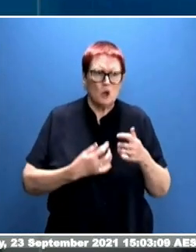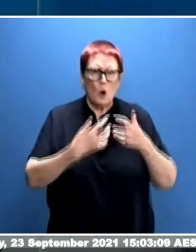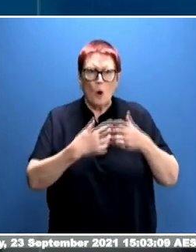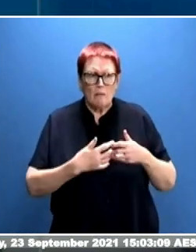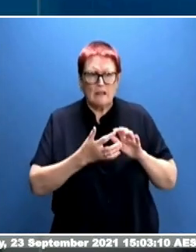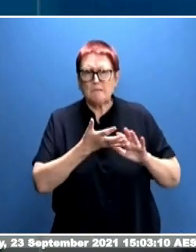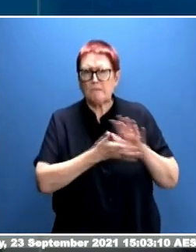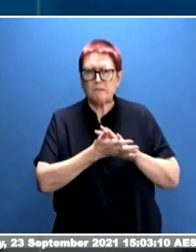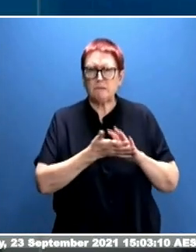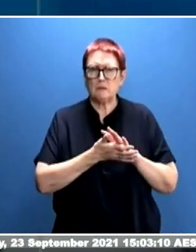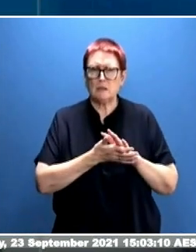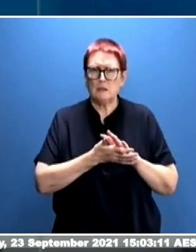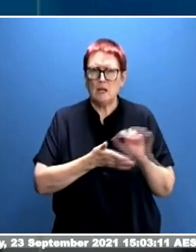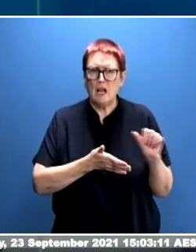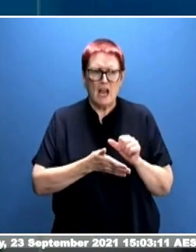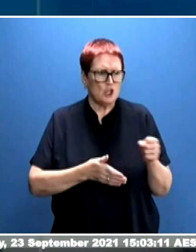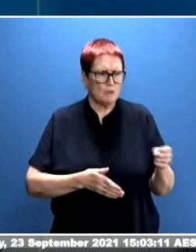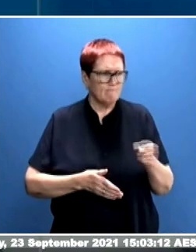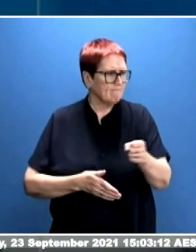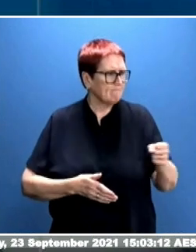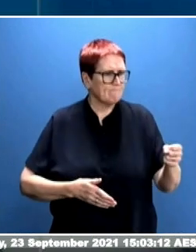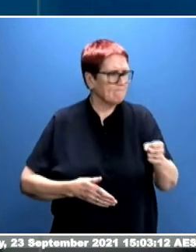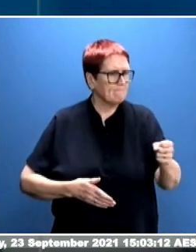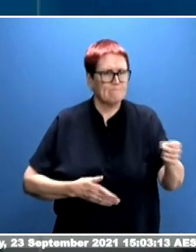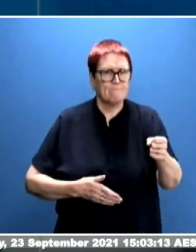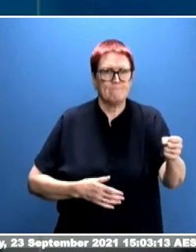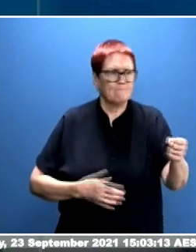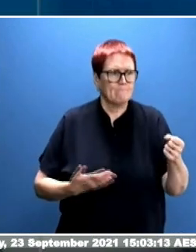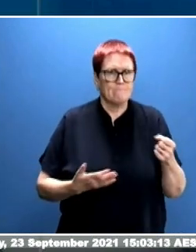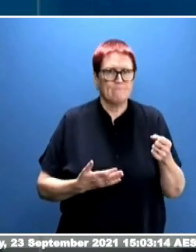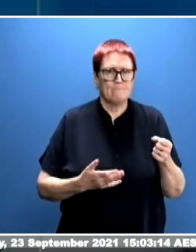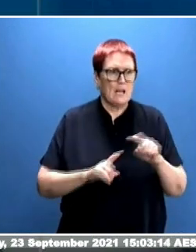for somewhere else other than what might otherwise put them into the Safe House?